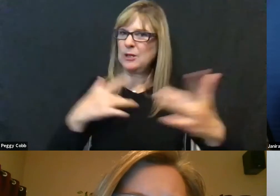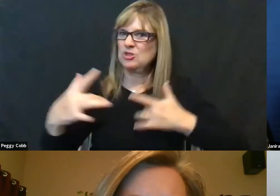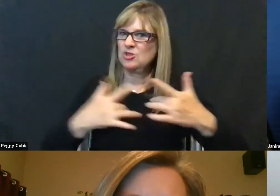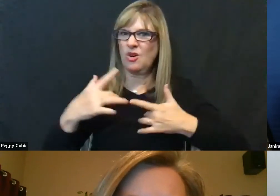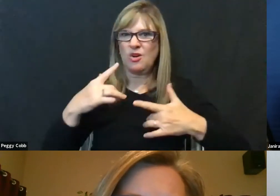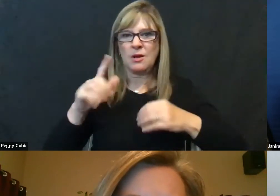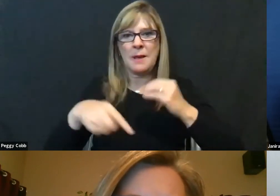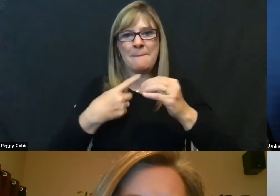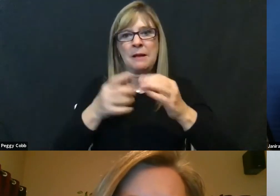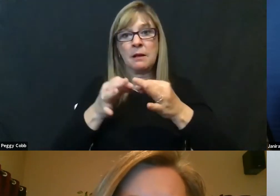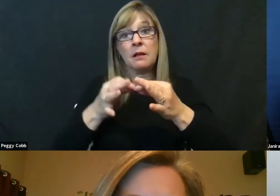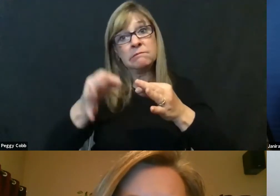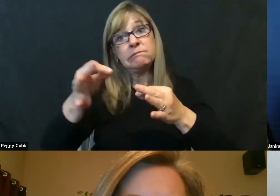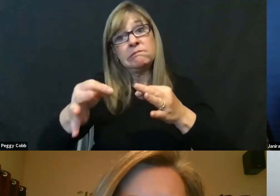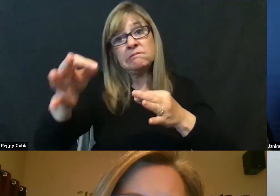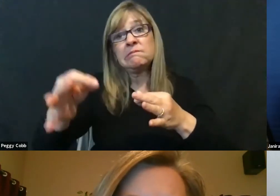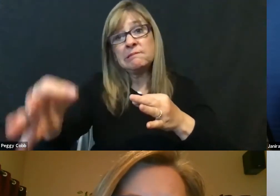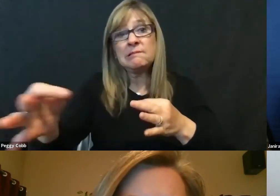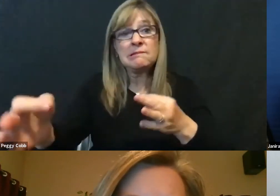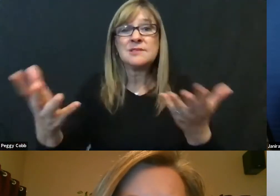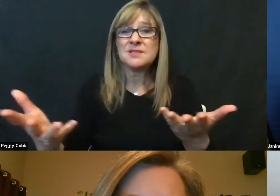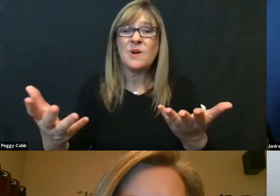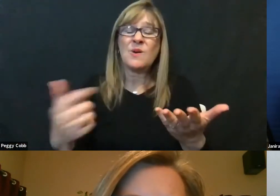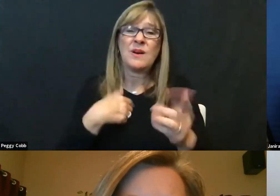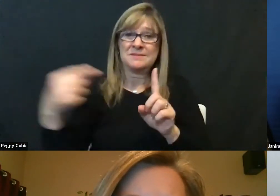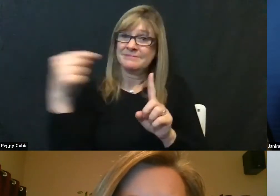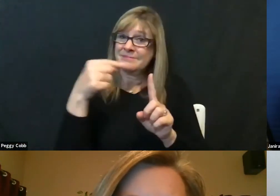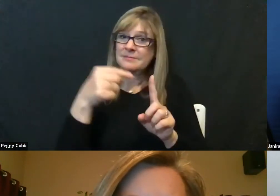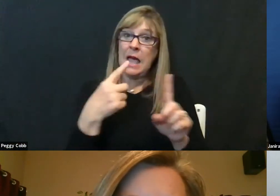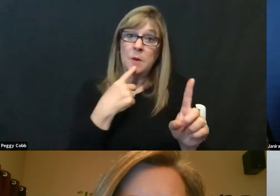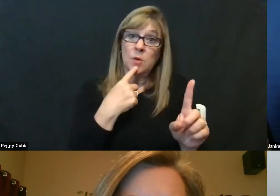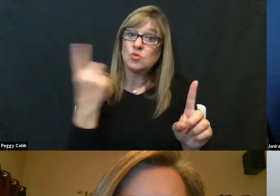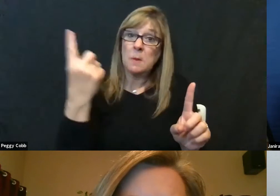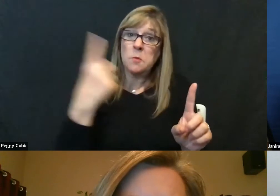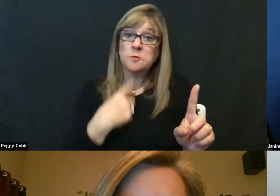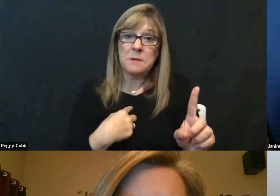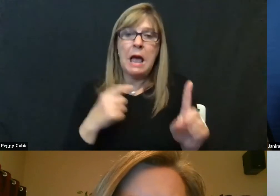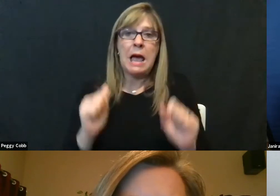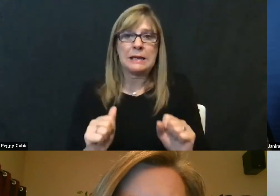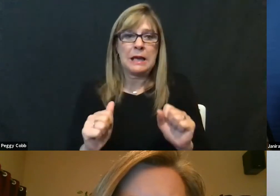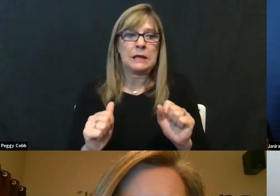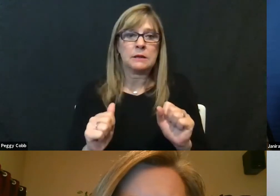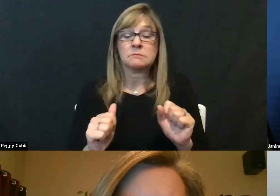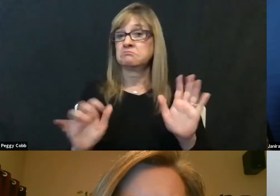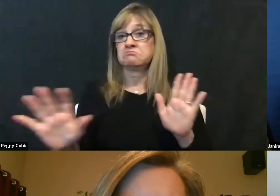his dates being pushed so back and so I was told that I could either take whatever doctor they give me